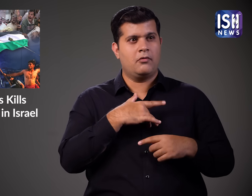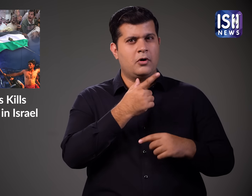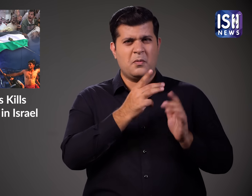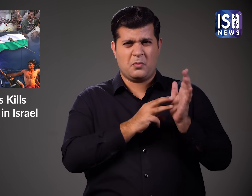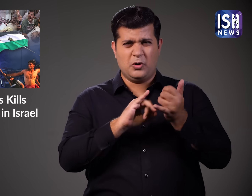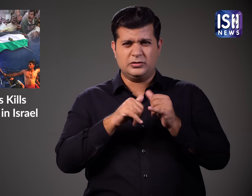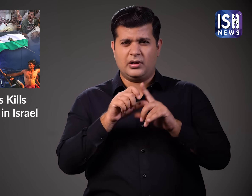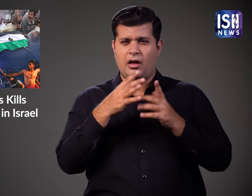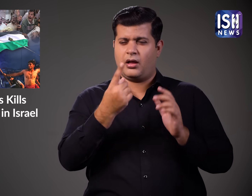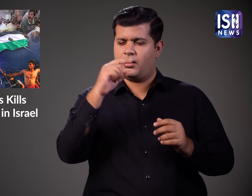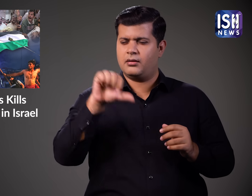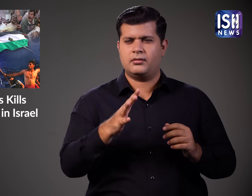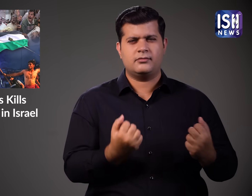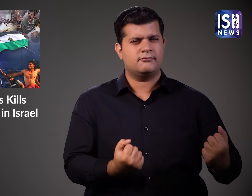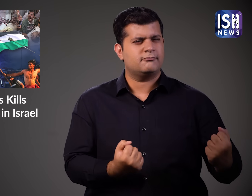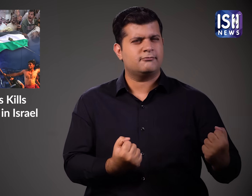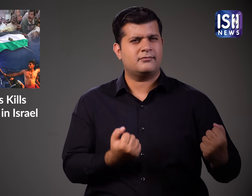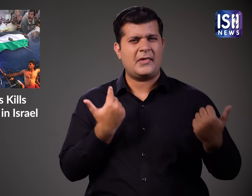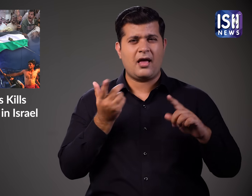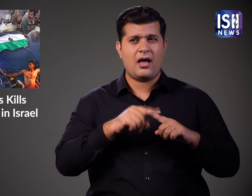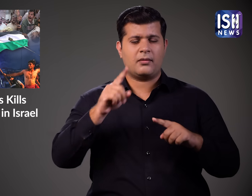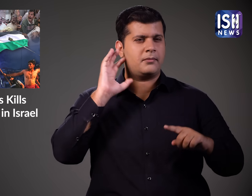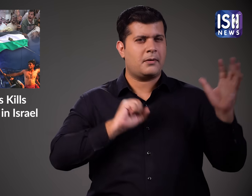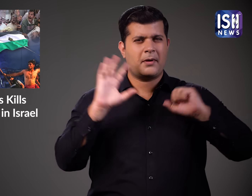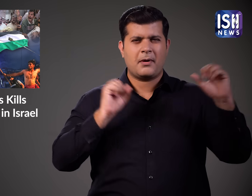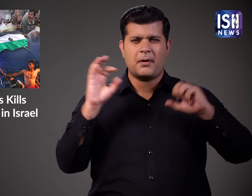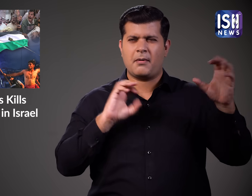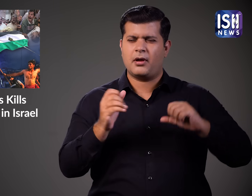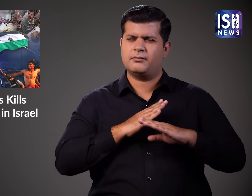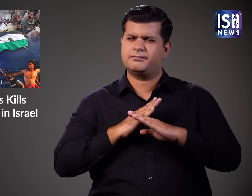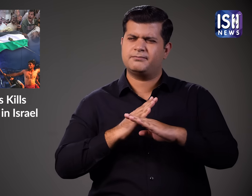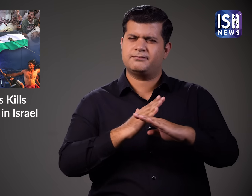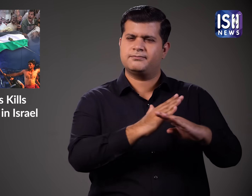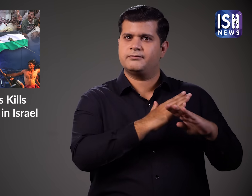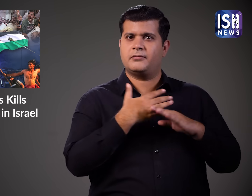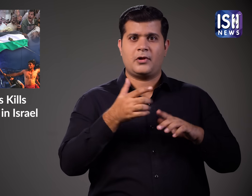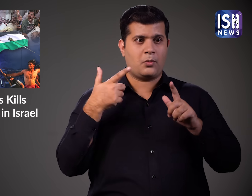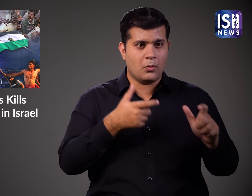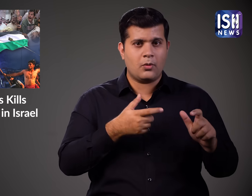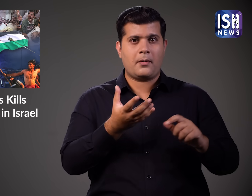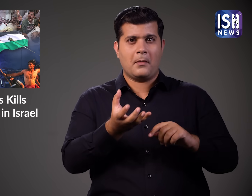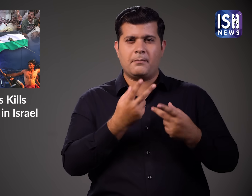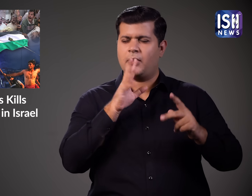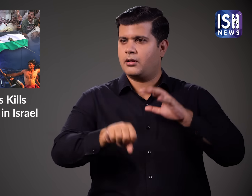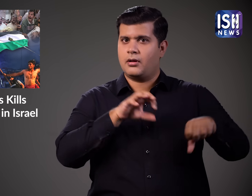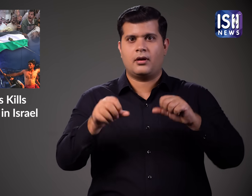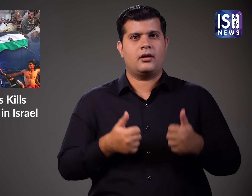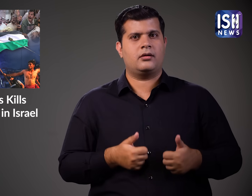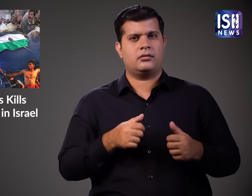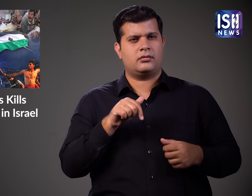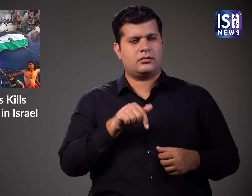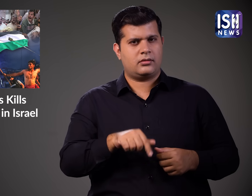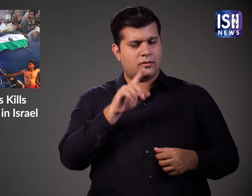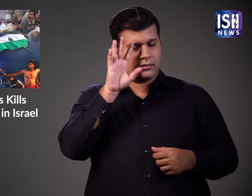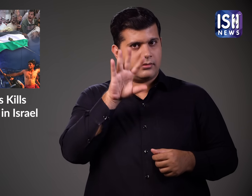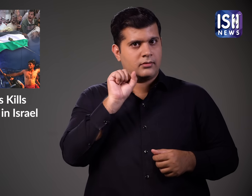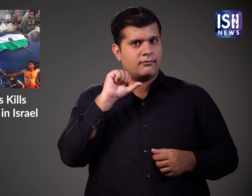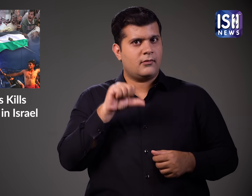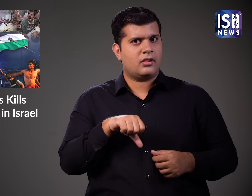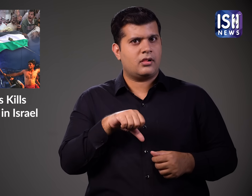They have always gathered the perfect information for their country and never failed.